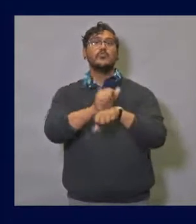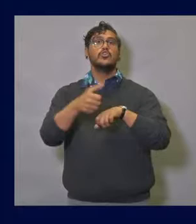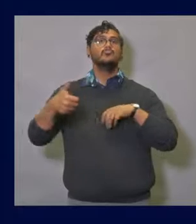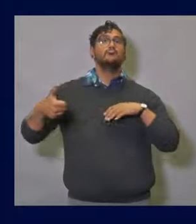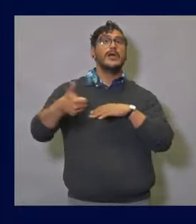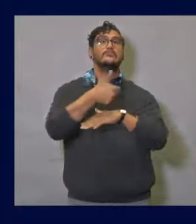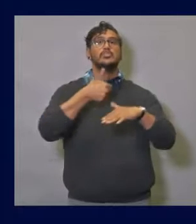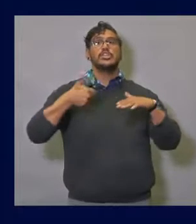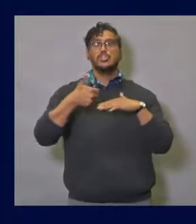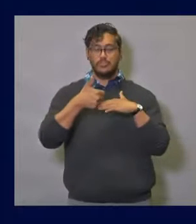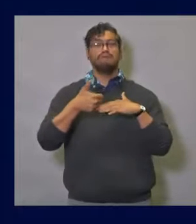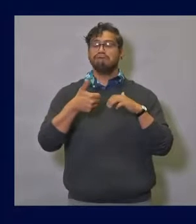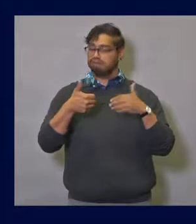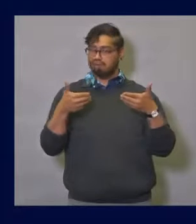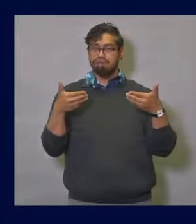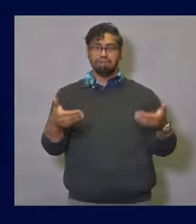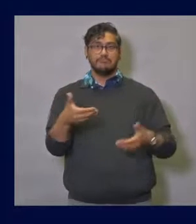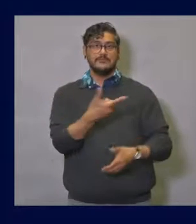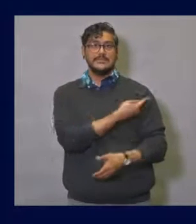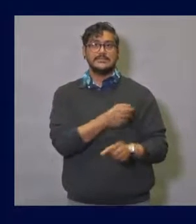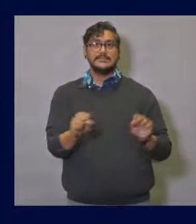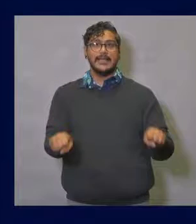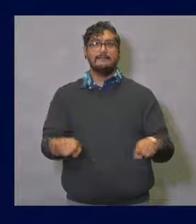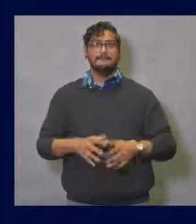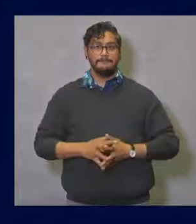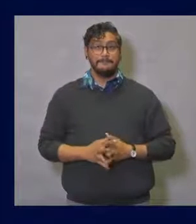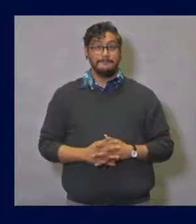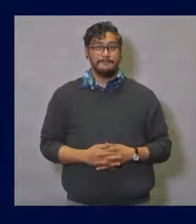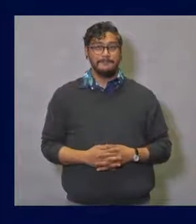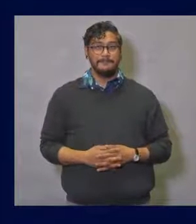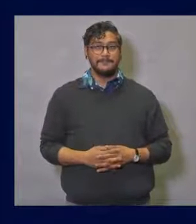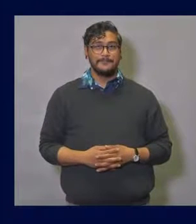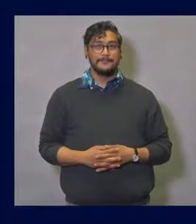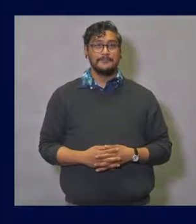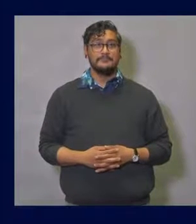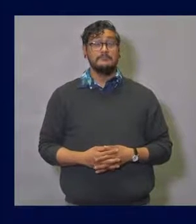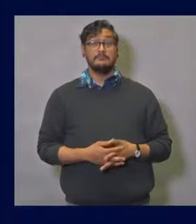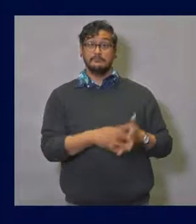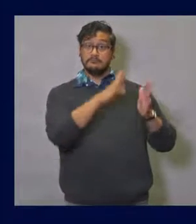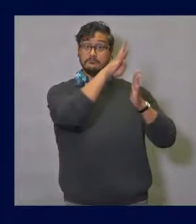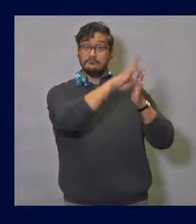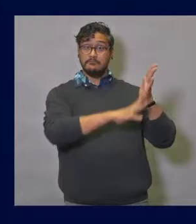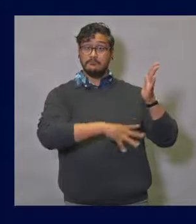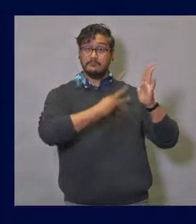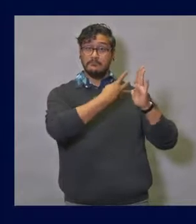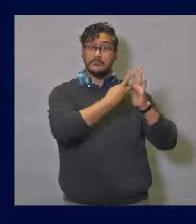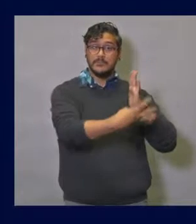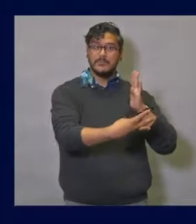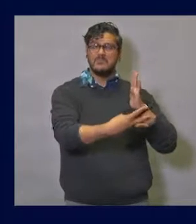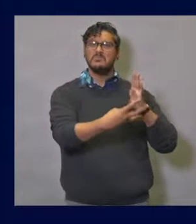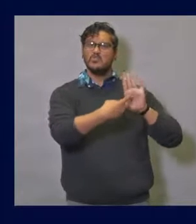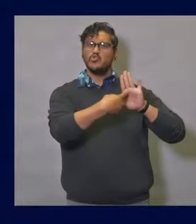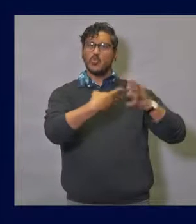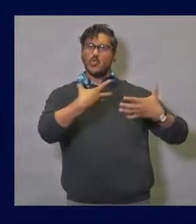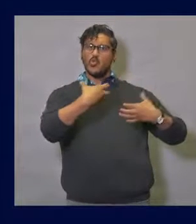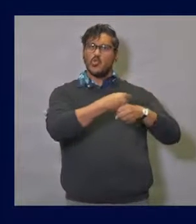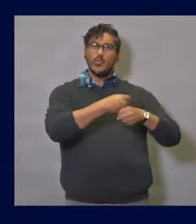TRANSPORTATION AND LOGISTICS.